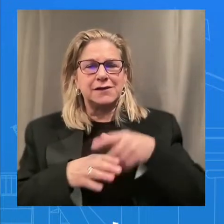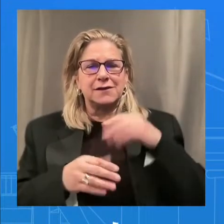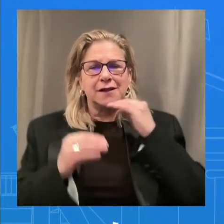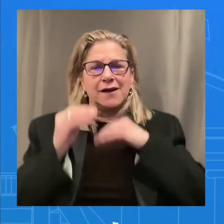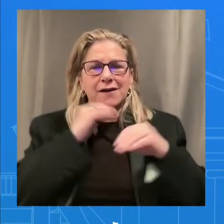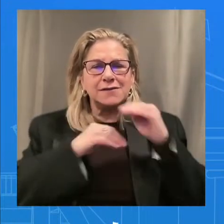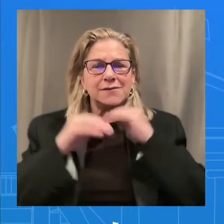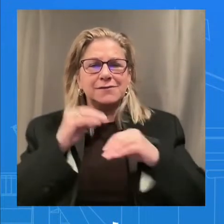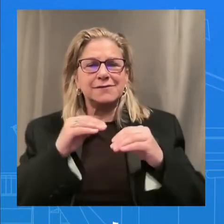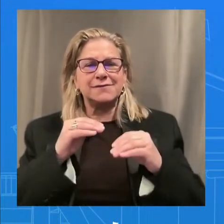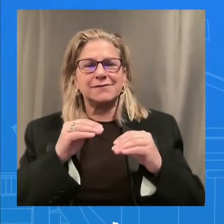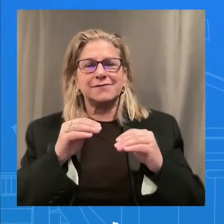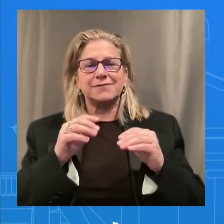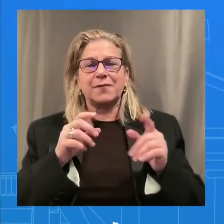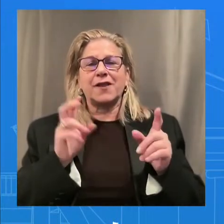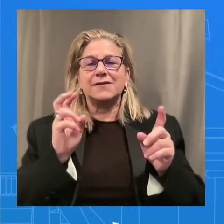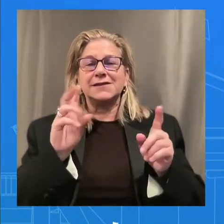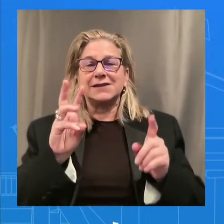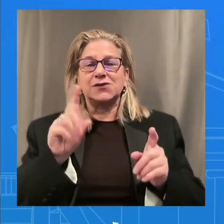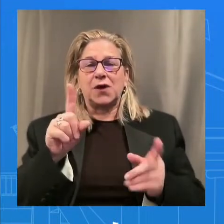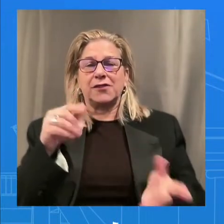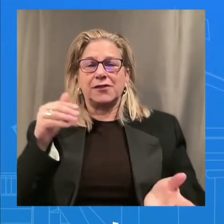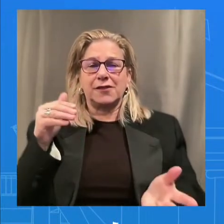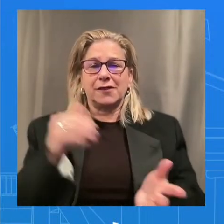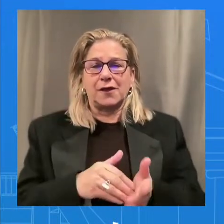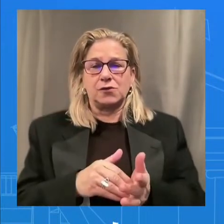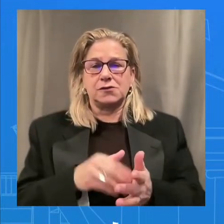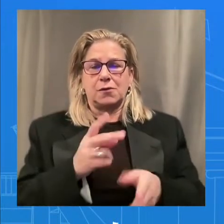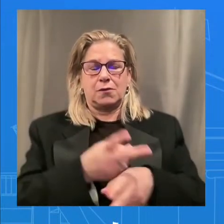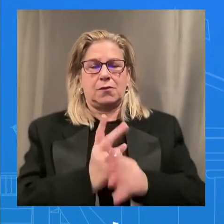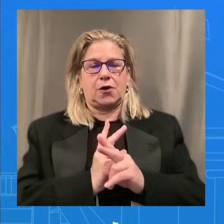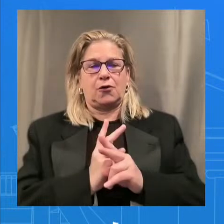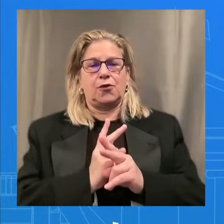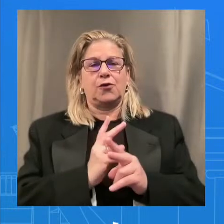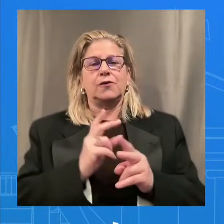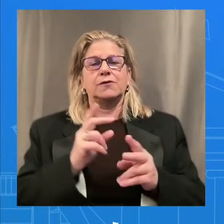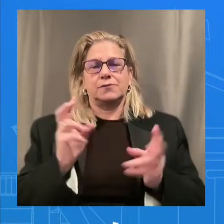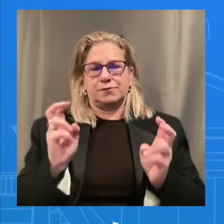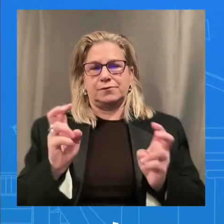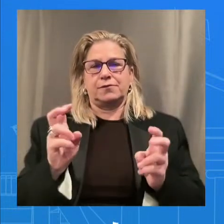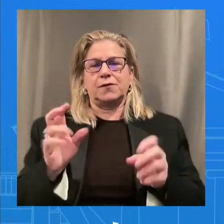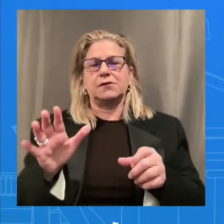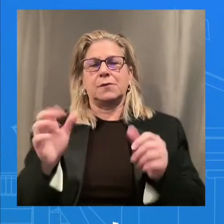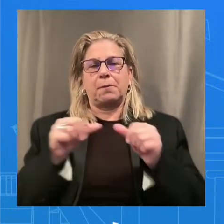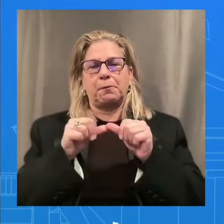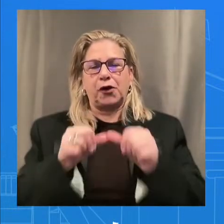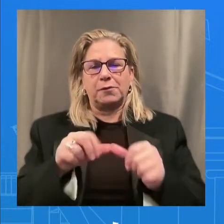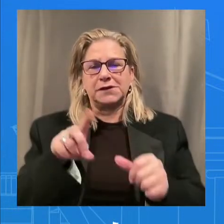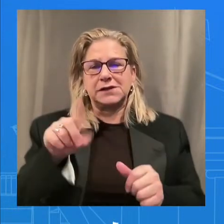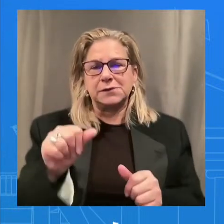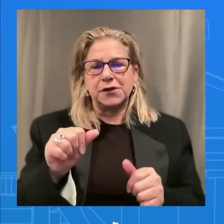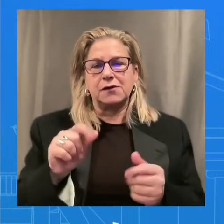disabilities; and 6,100 public servant workers. This announcement builds on the historic actions